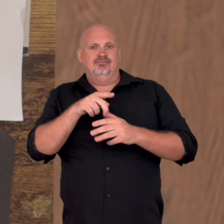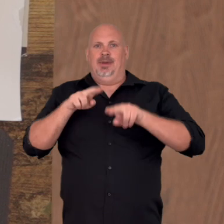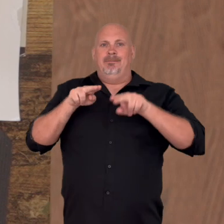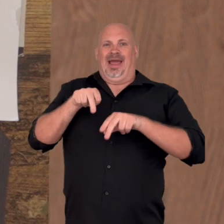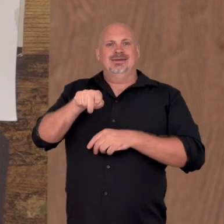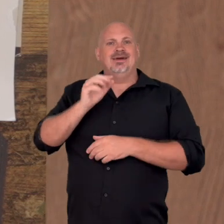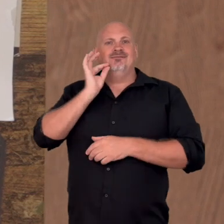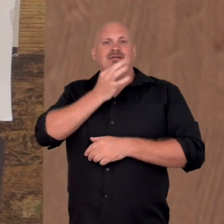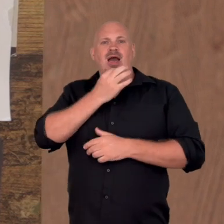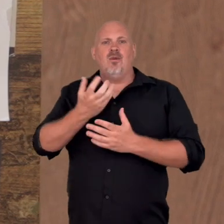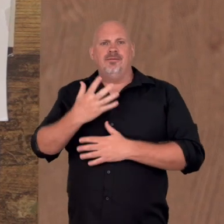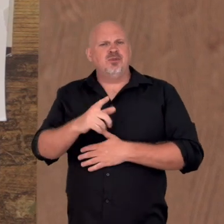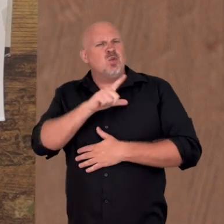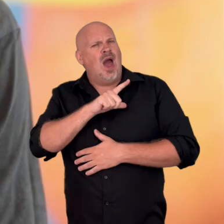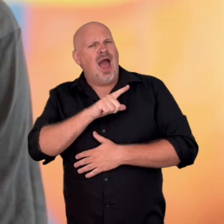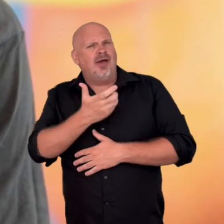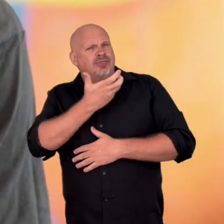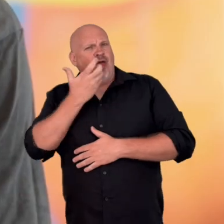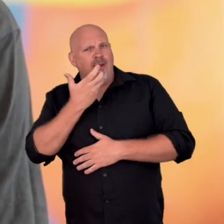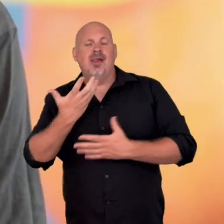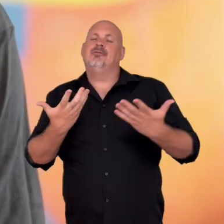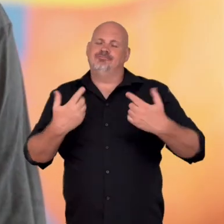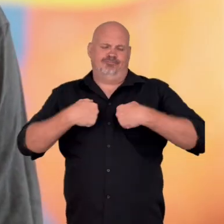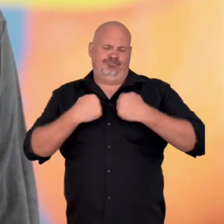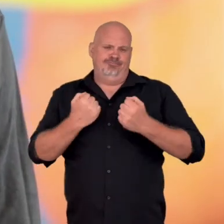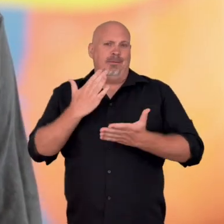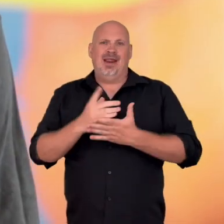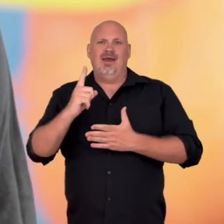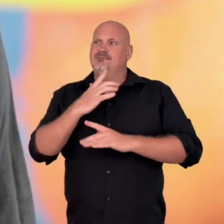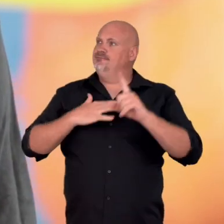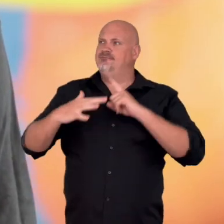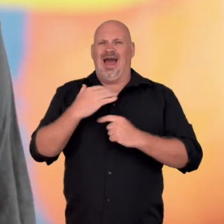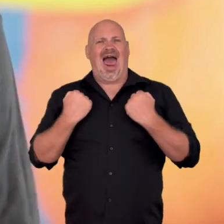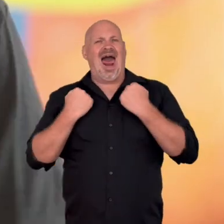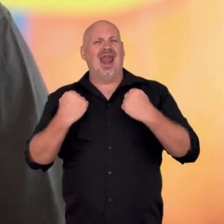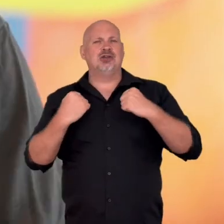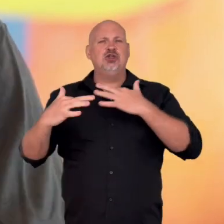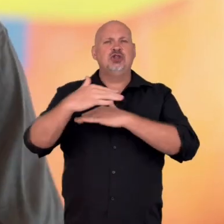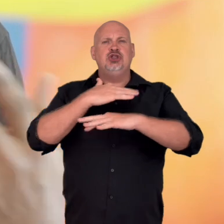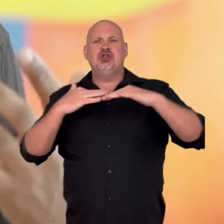because I believe that everything around us is energy everything around us emit some form of energy